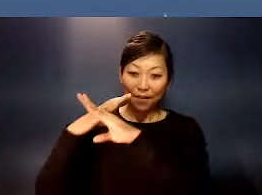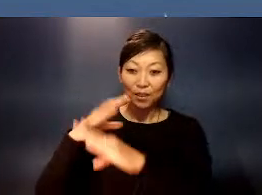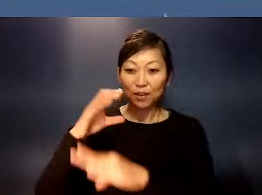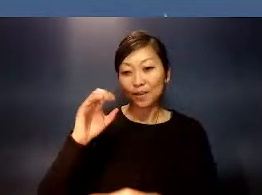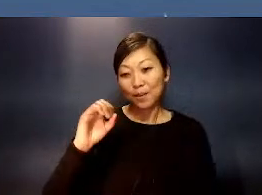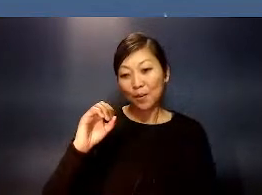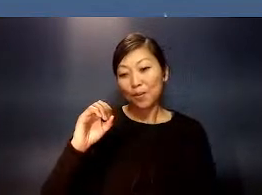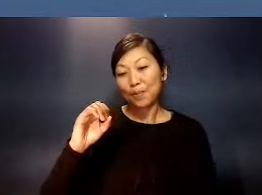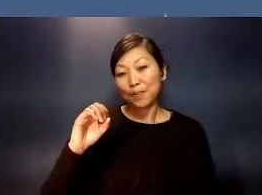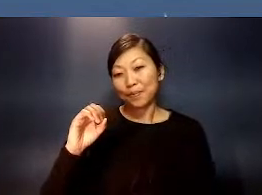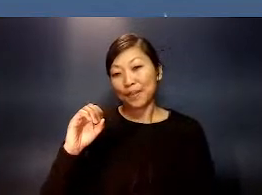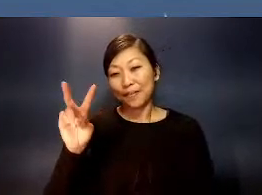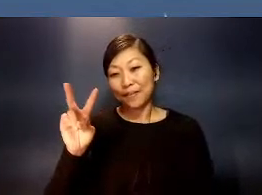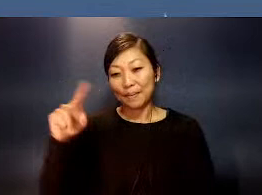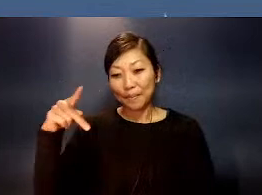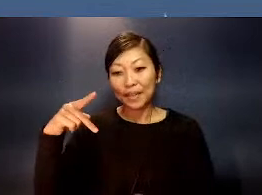RIGHT NOW AND THAT JUST NEED REGULAR AND STABLE FUNDING